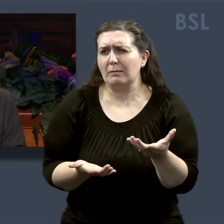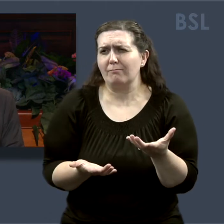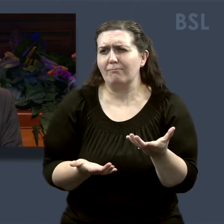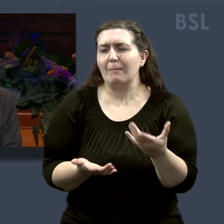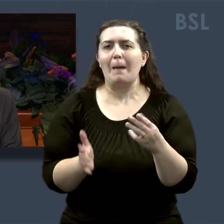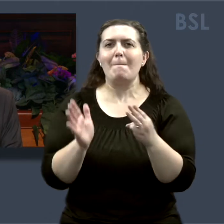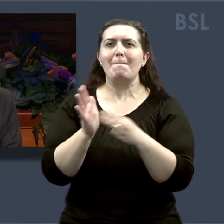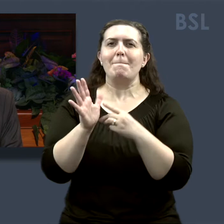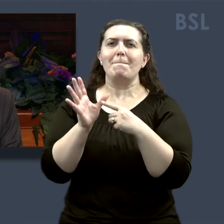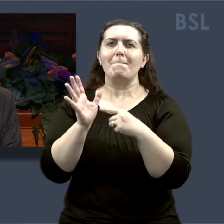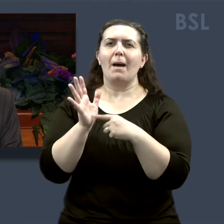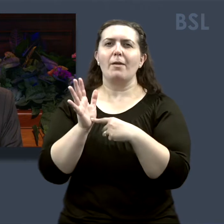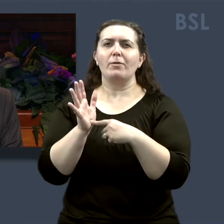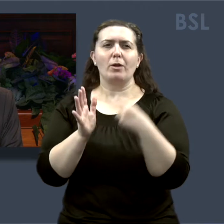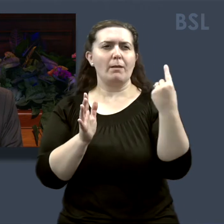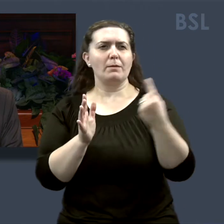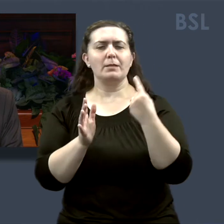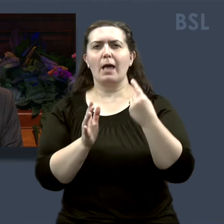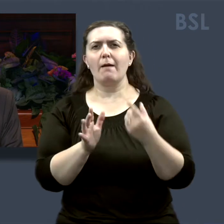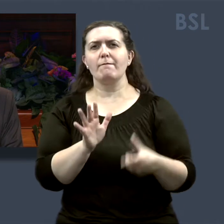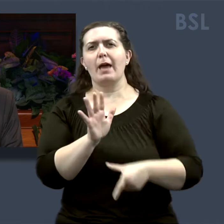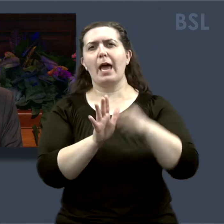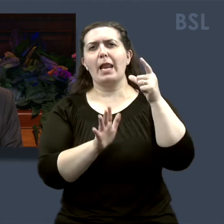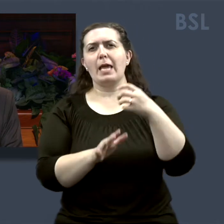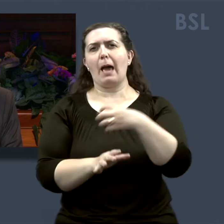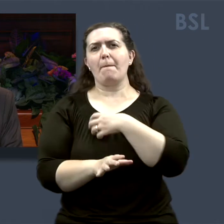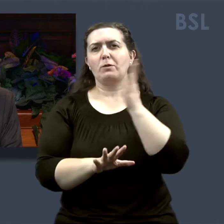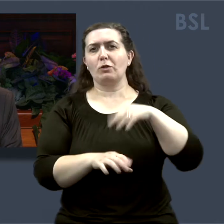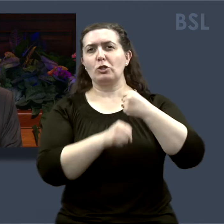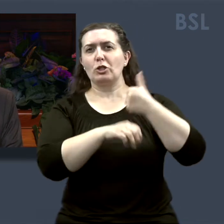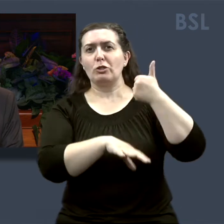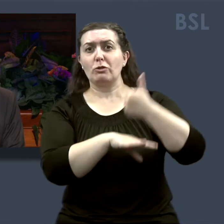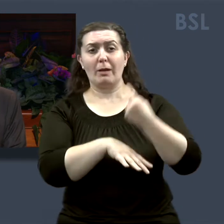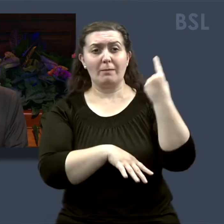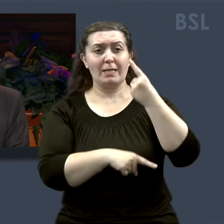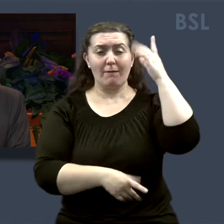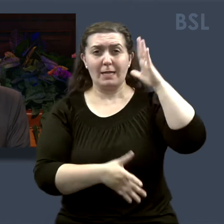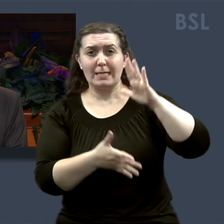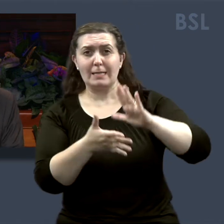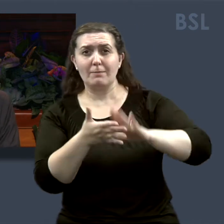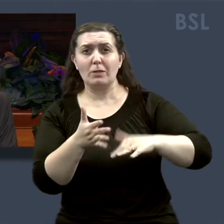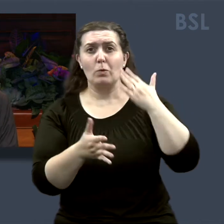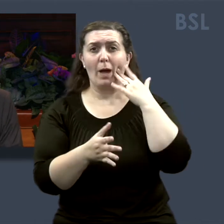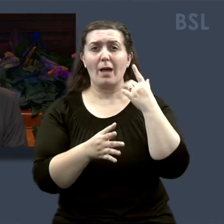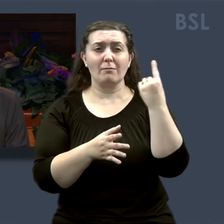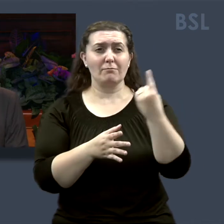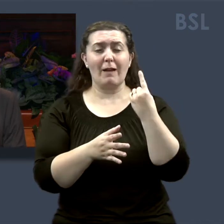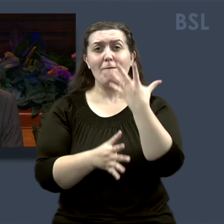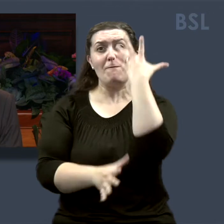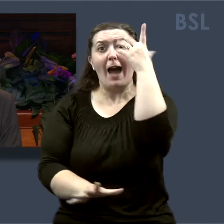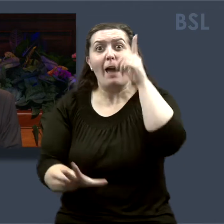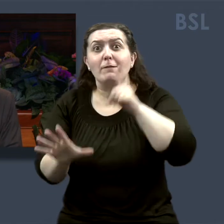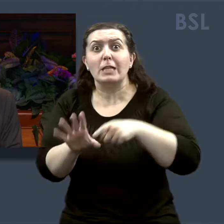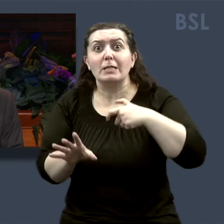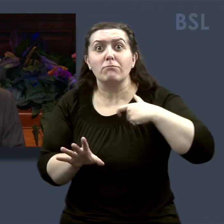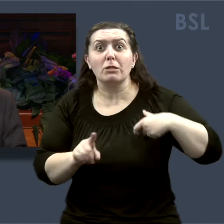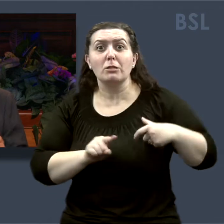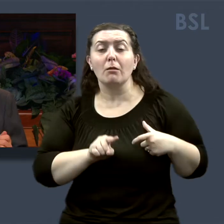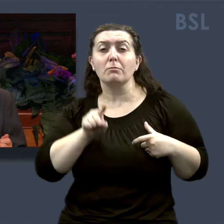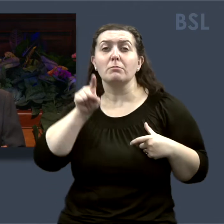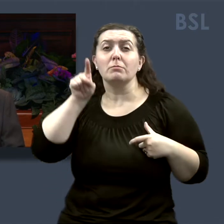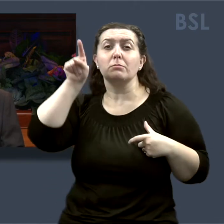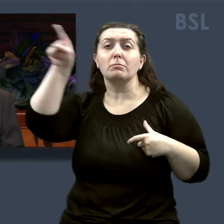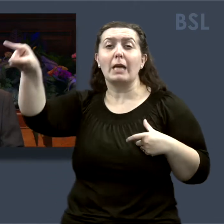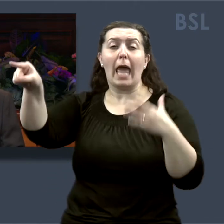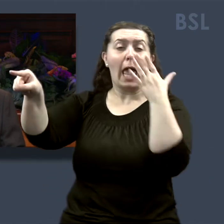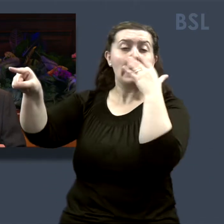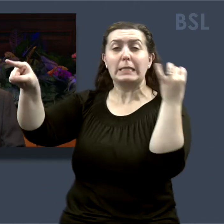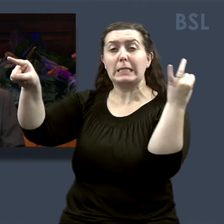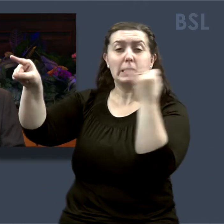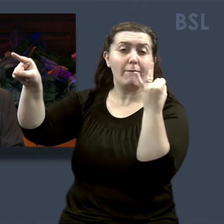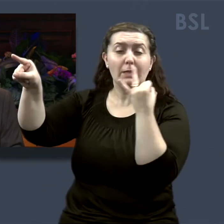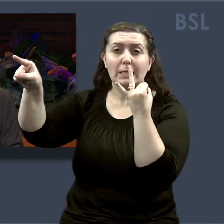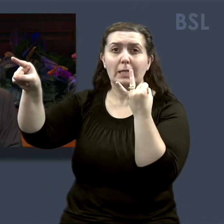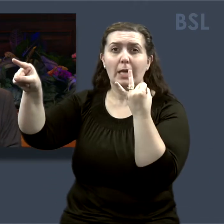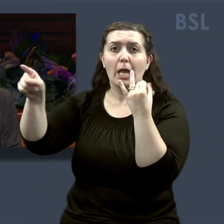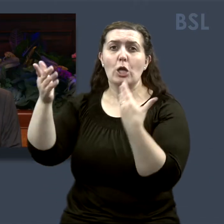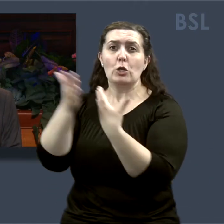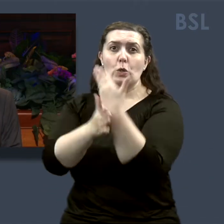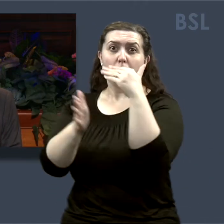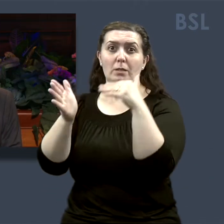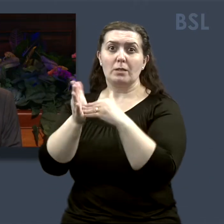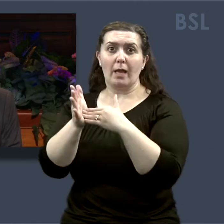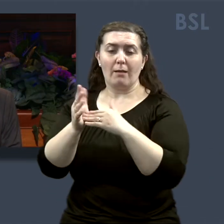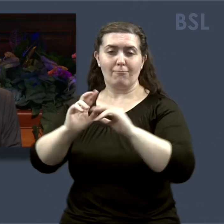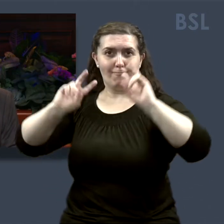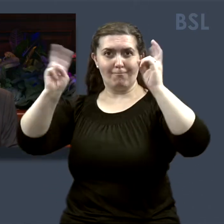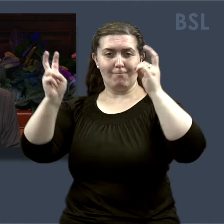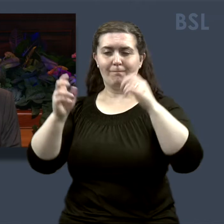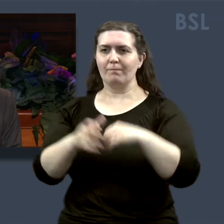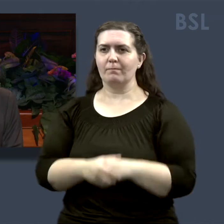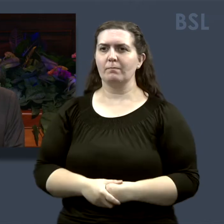Matthew Cowley, an early Apostle, shared this experience as he departed on a five-year mission at age 17 to New Zealand: